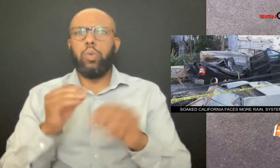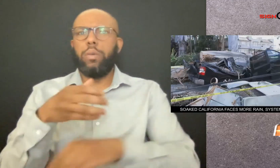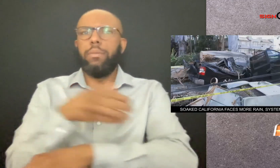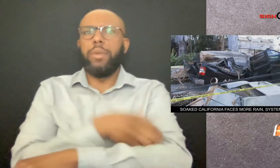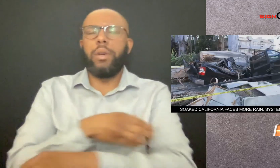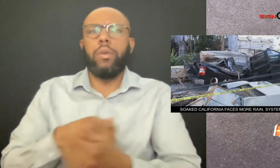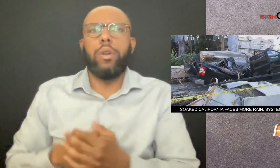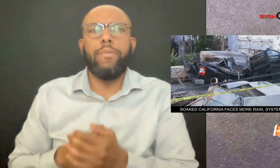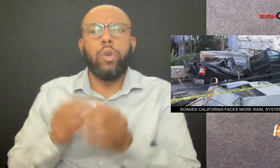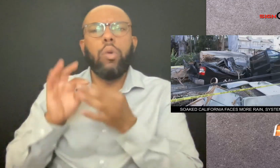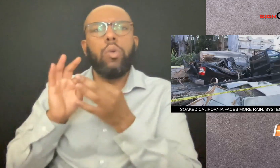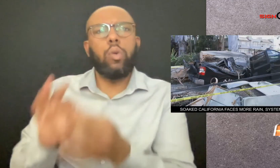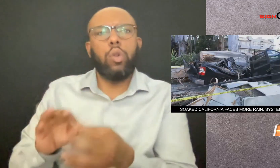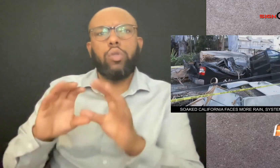according to PG&E